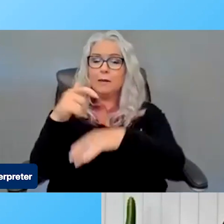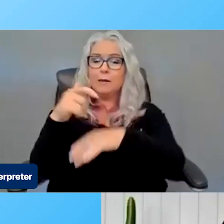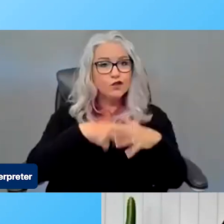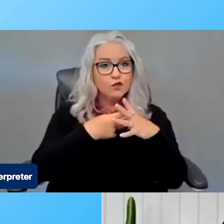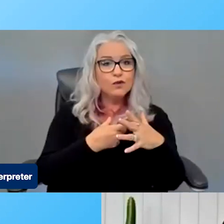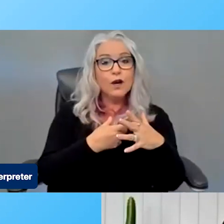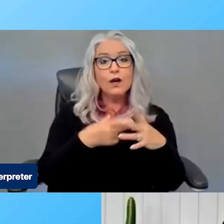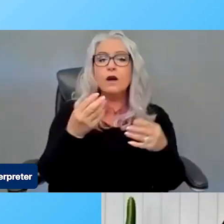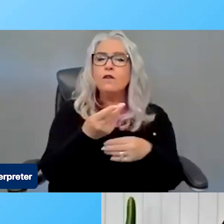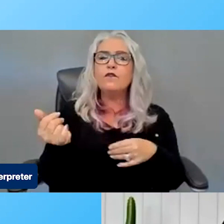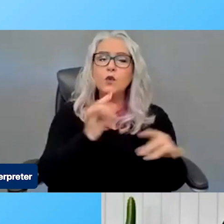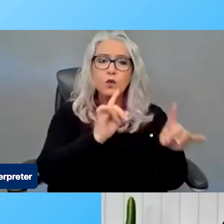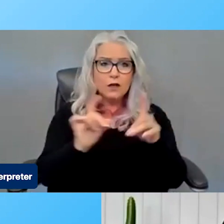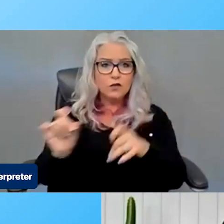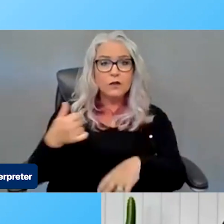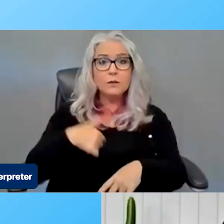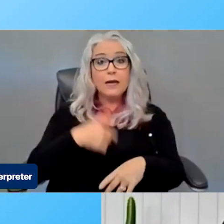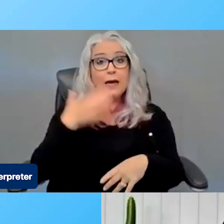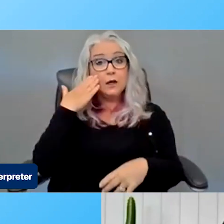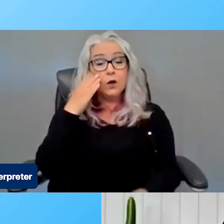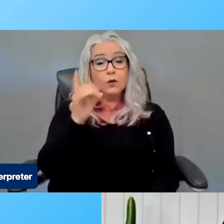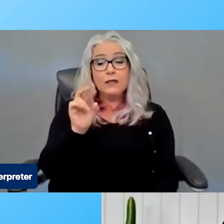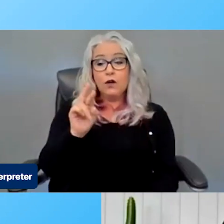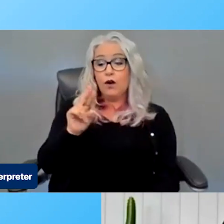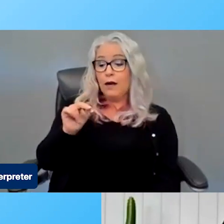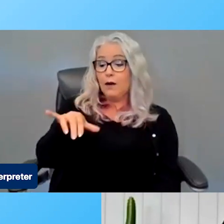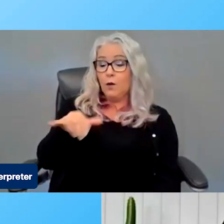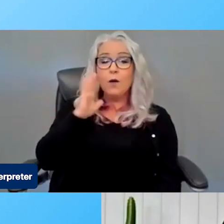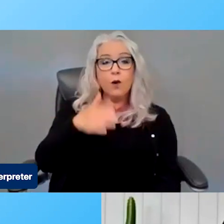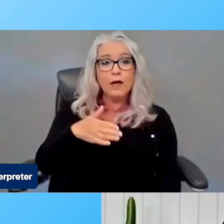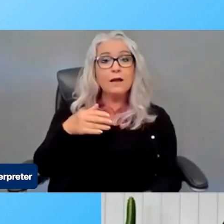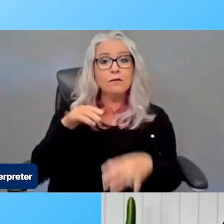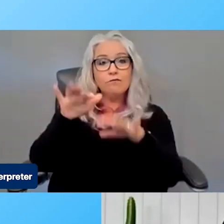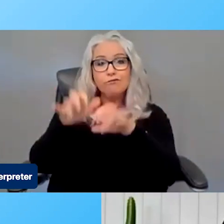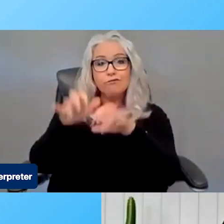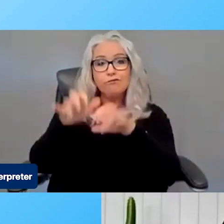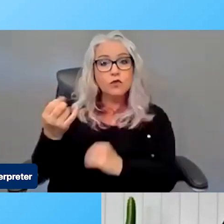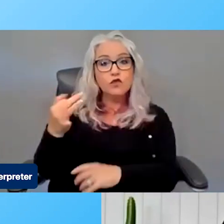know that DRNY will post in chat how you can contact them if we